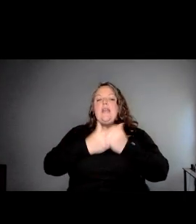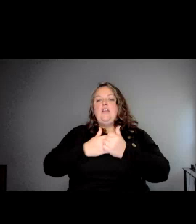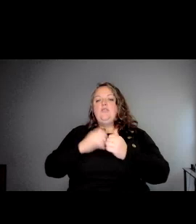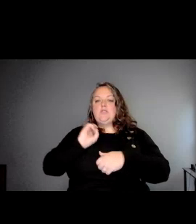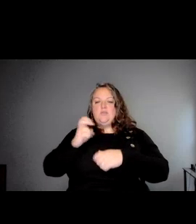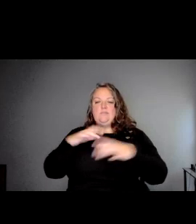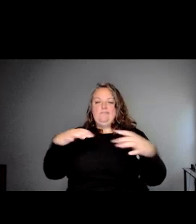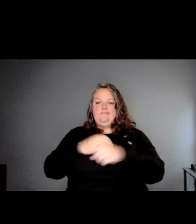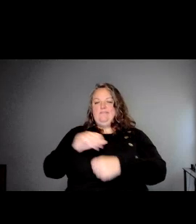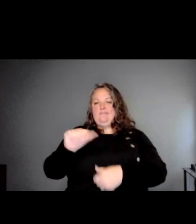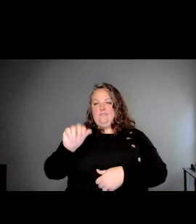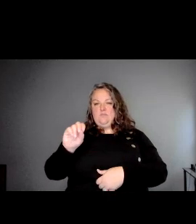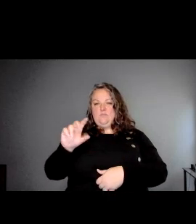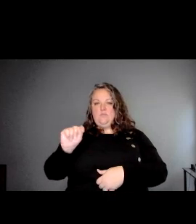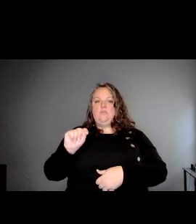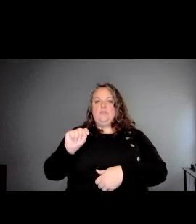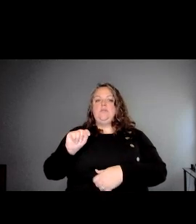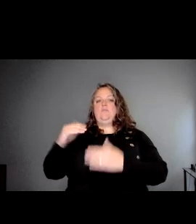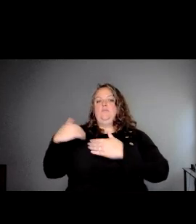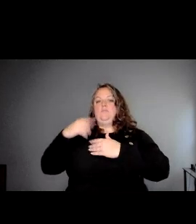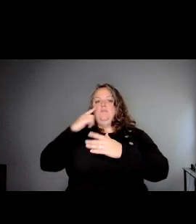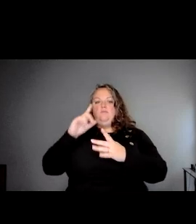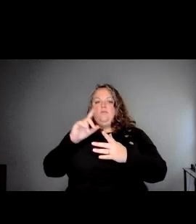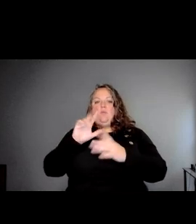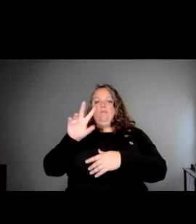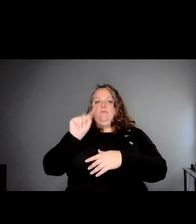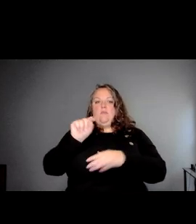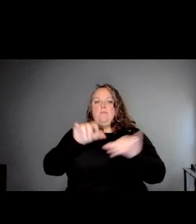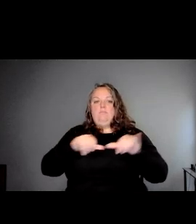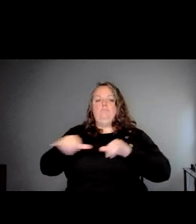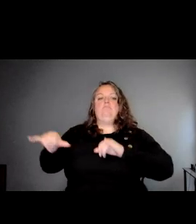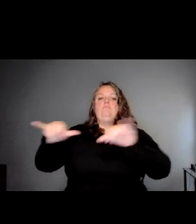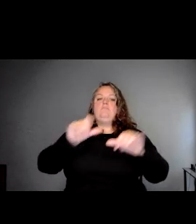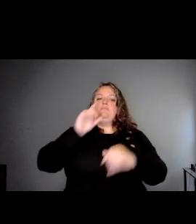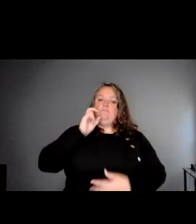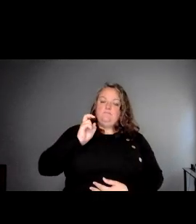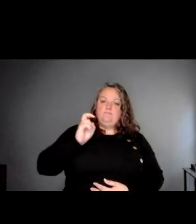compliance with ADA standards as they relate to the provision of transportation services,